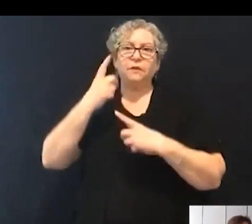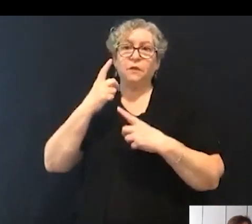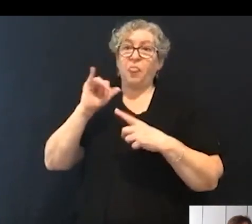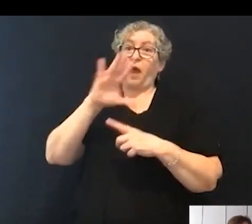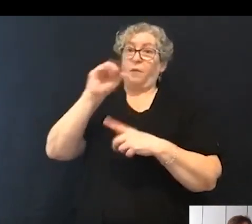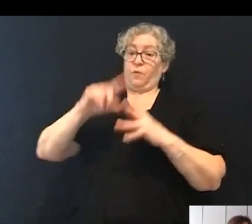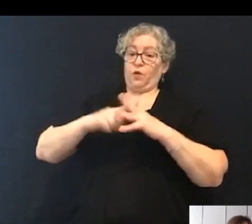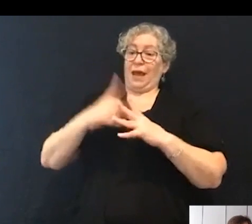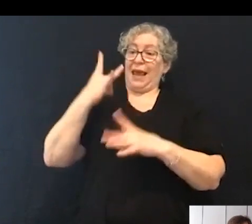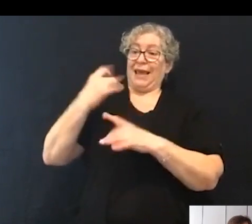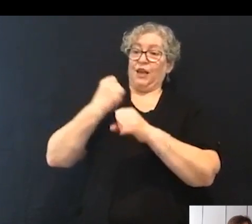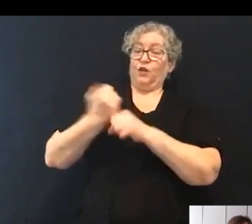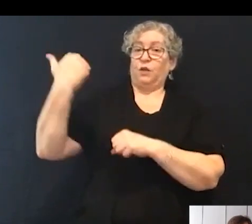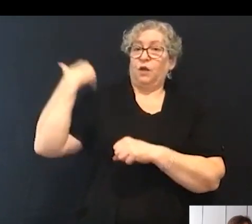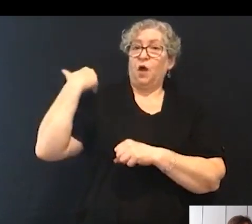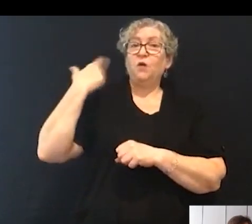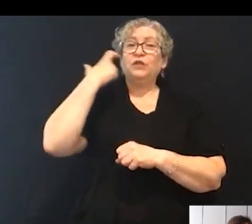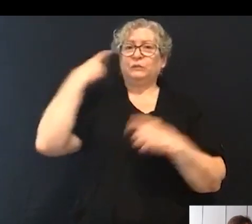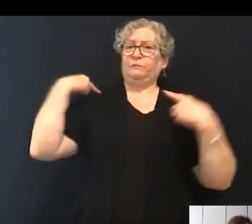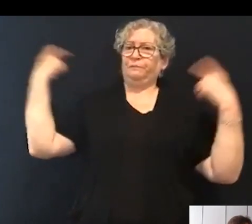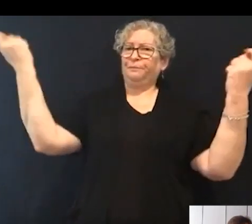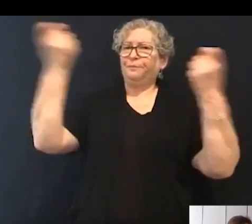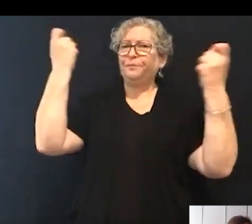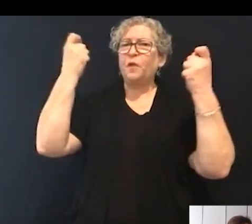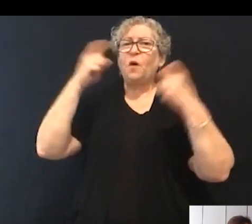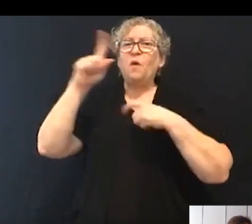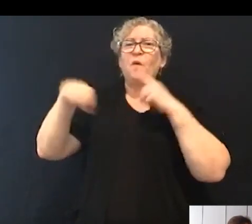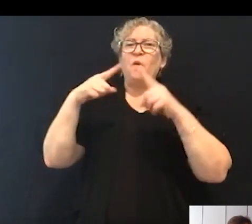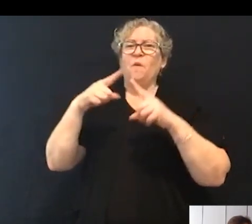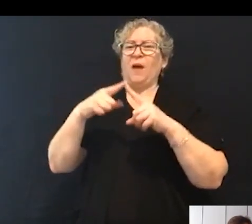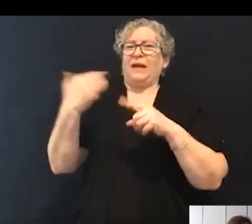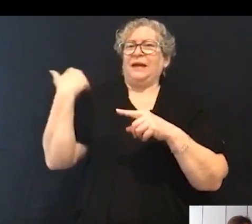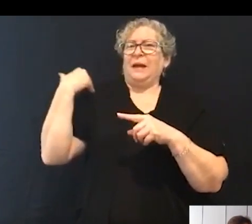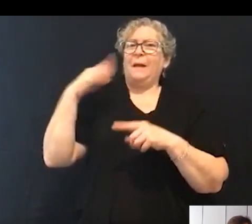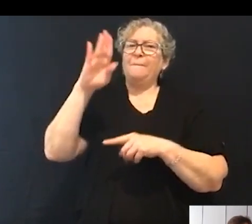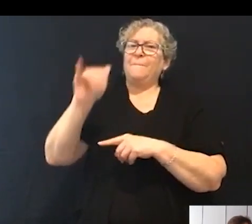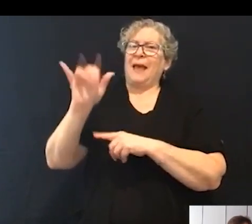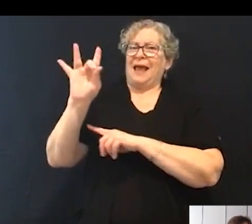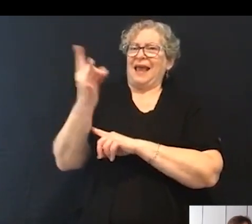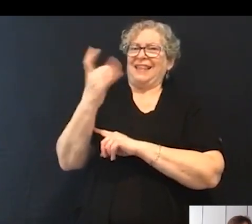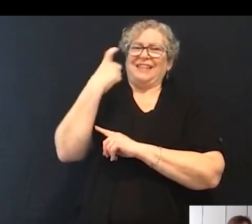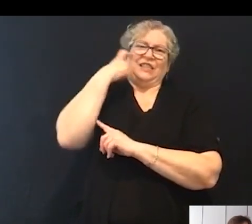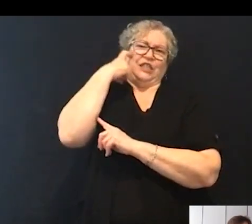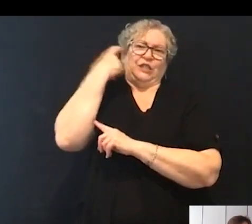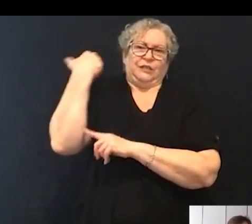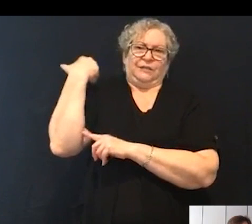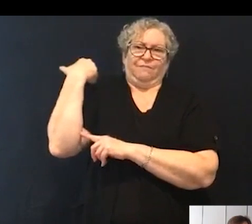The anniversary was celebrated by us on the eighth of May.